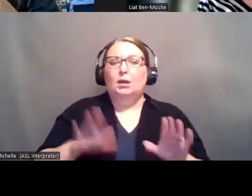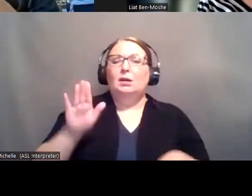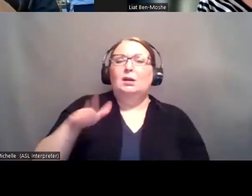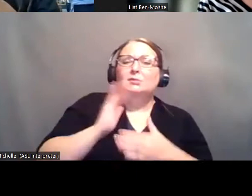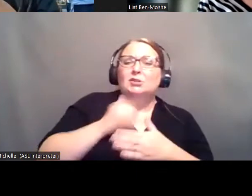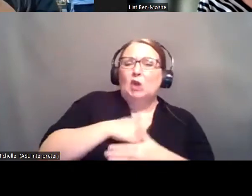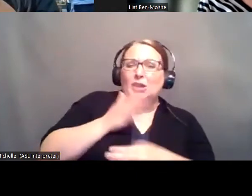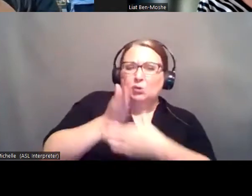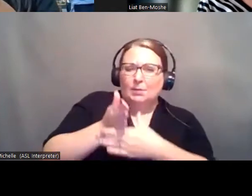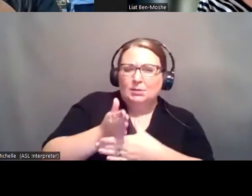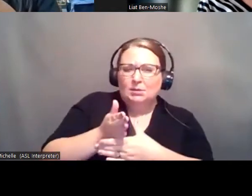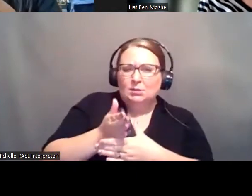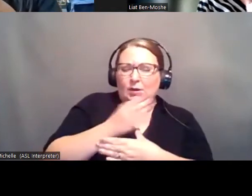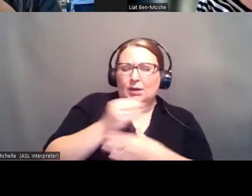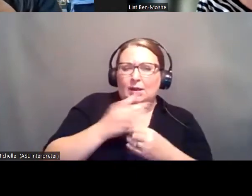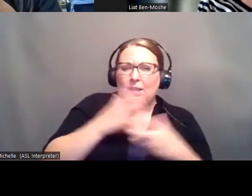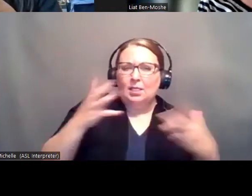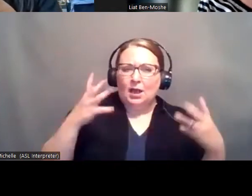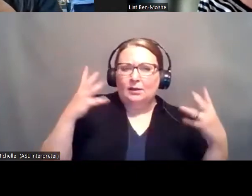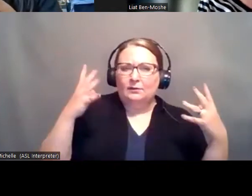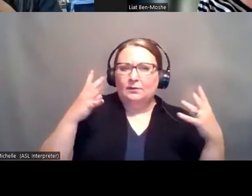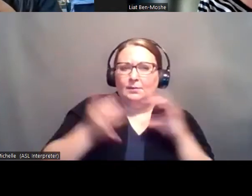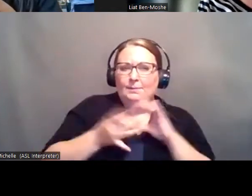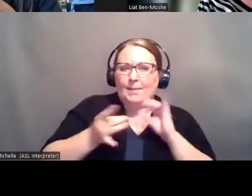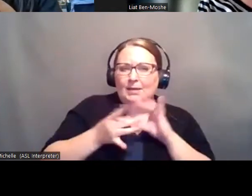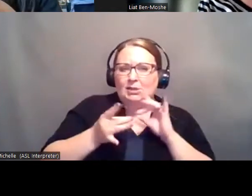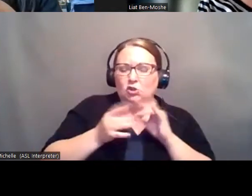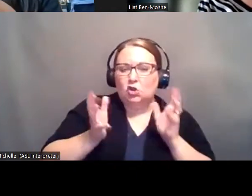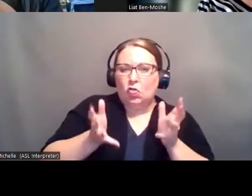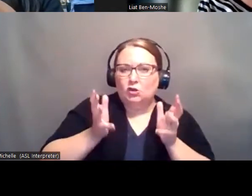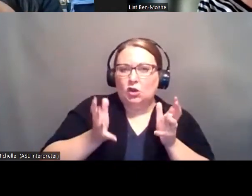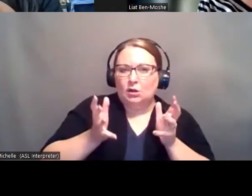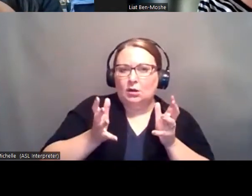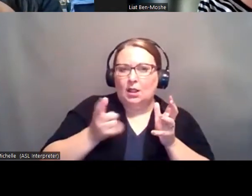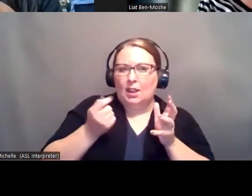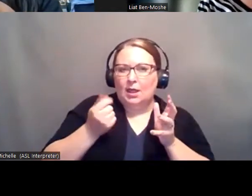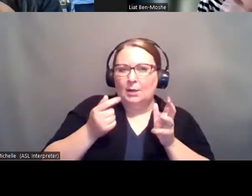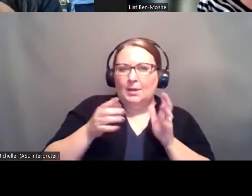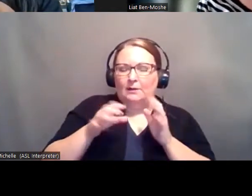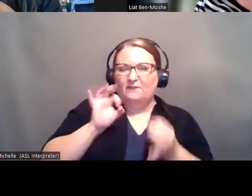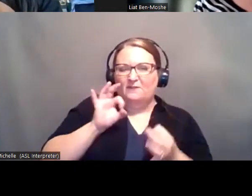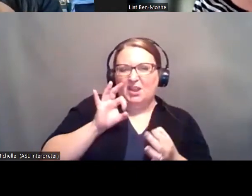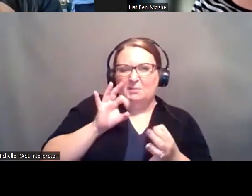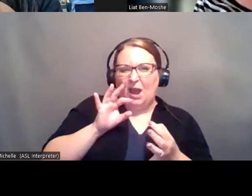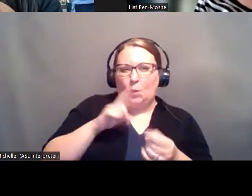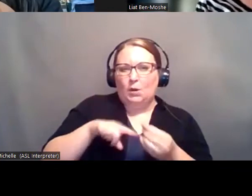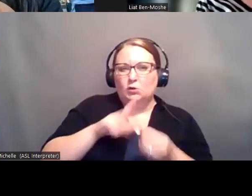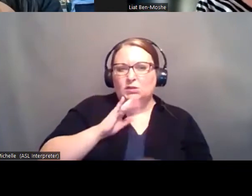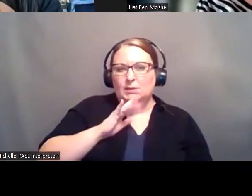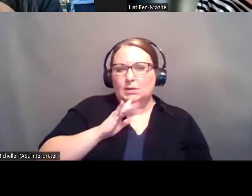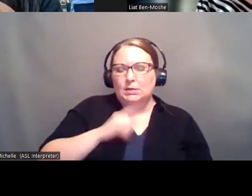but we're getting messages in the chat that there's a little bit of feedback when you're speaking.